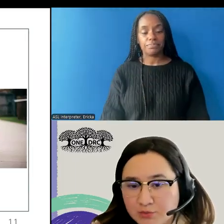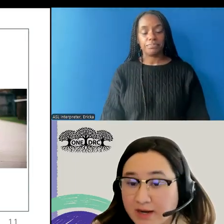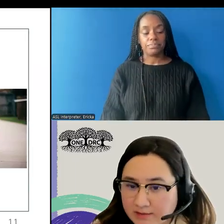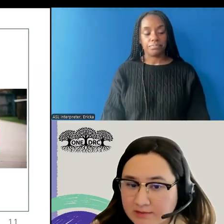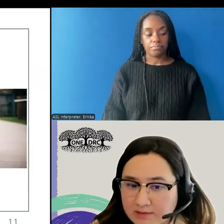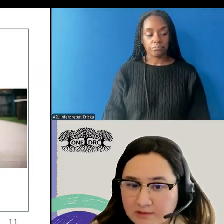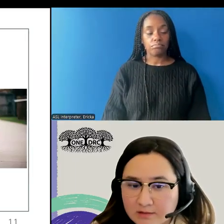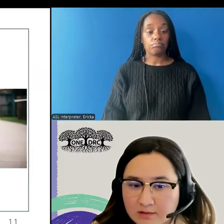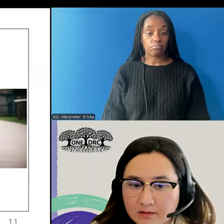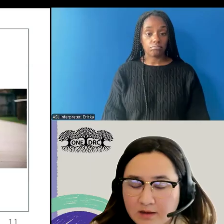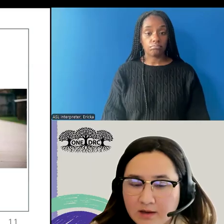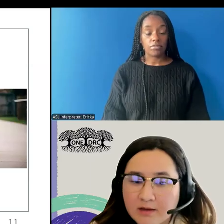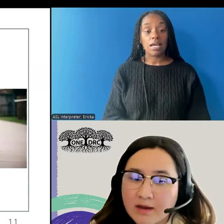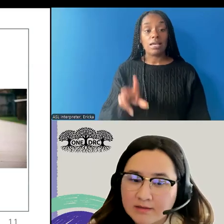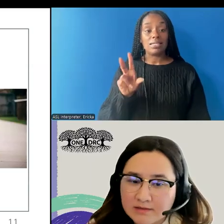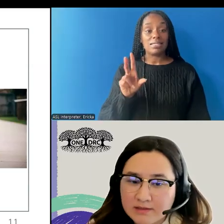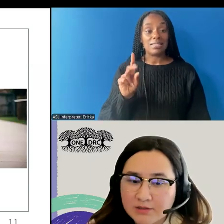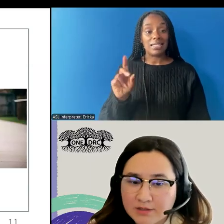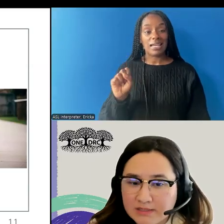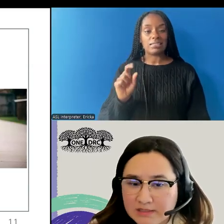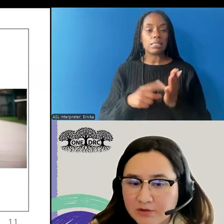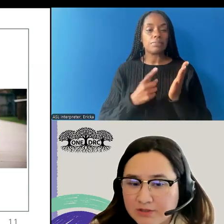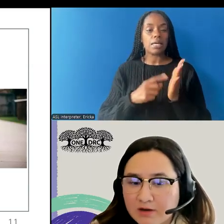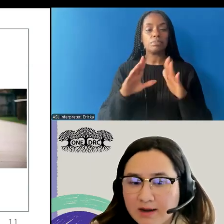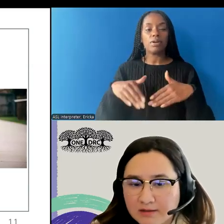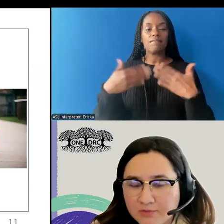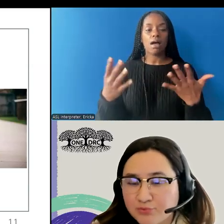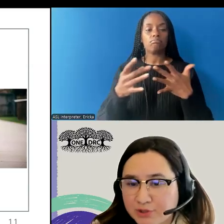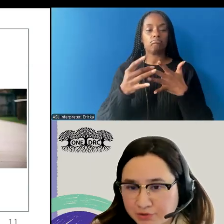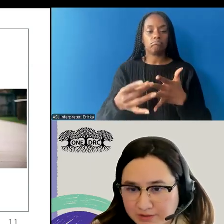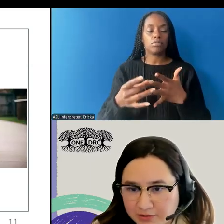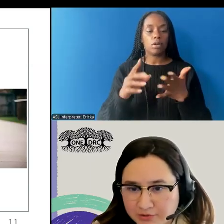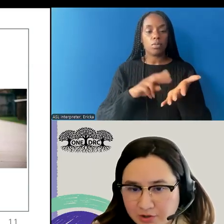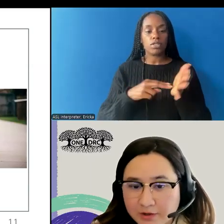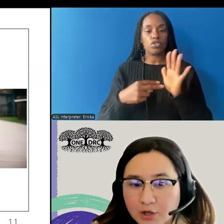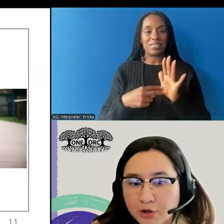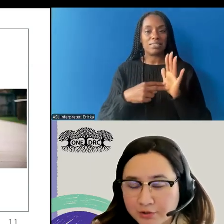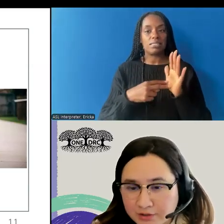guidance and guidances are details on items regional centers are encouraged